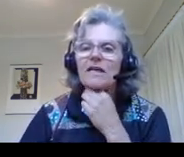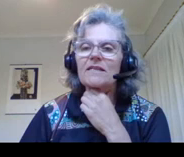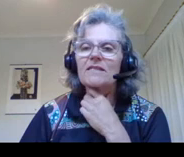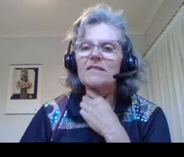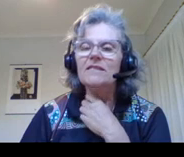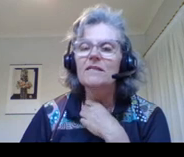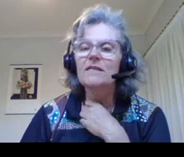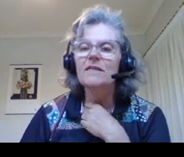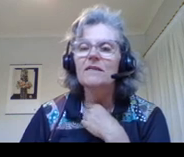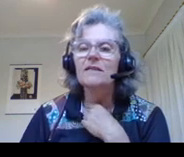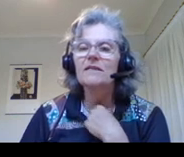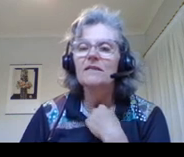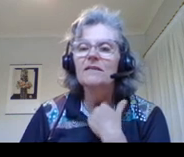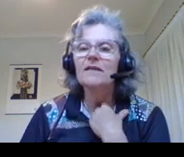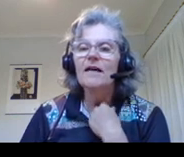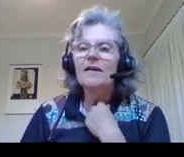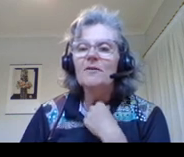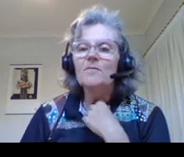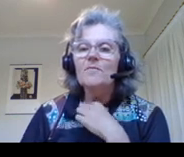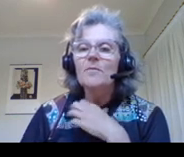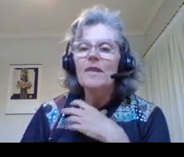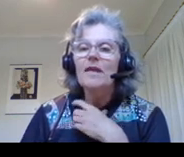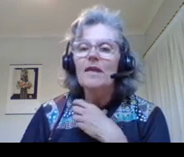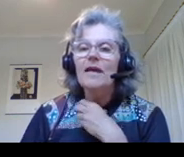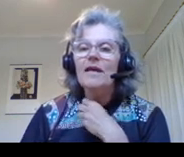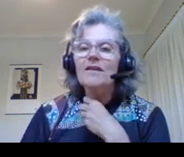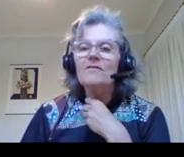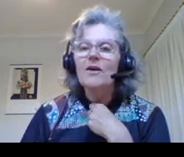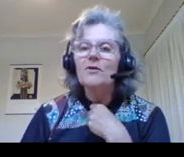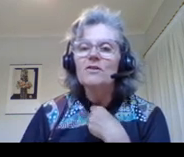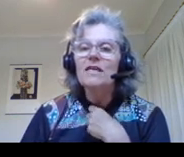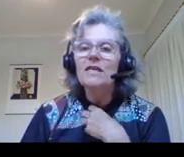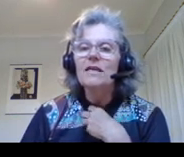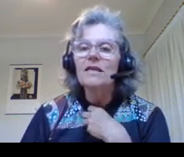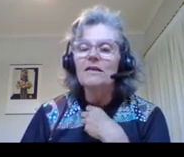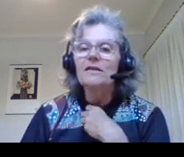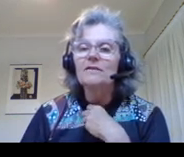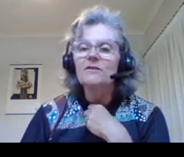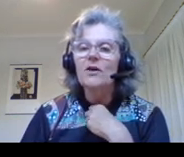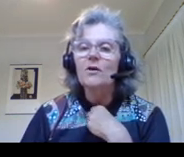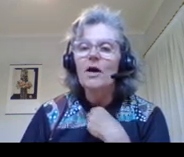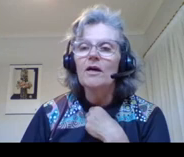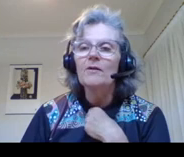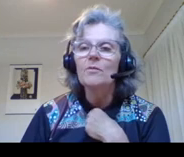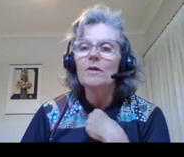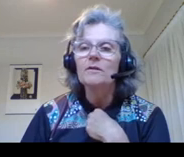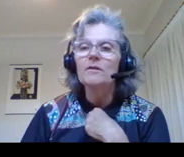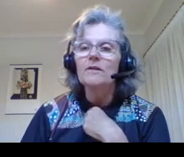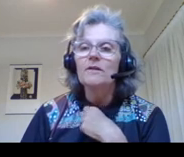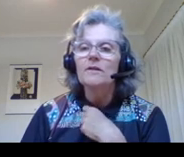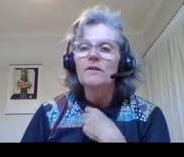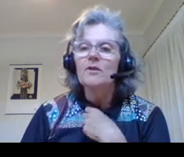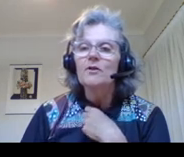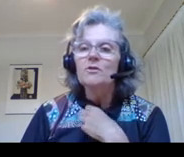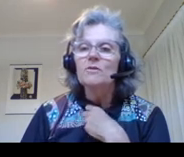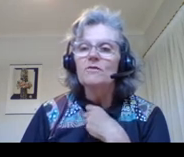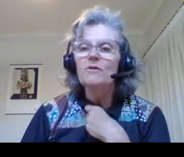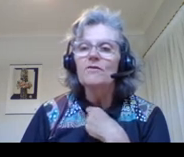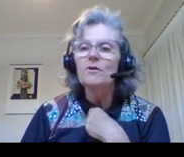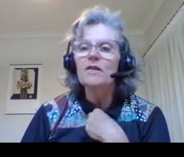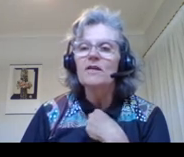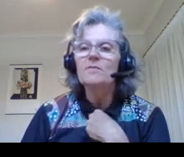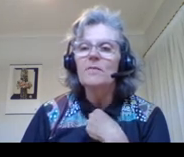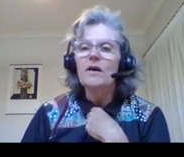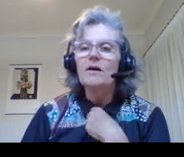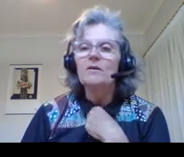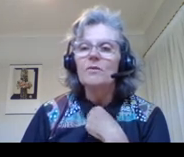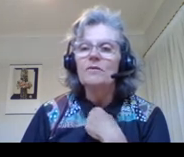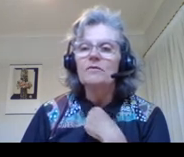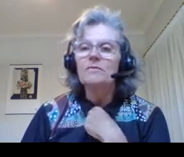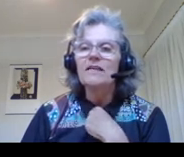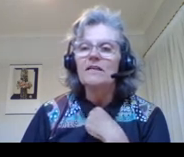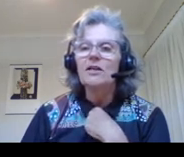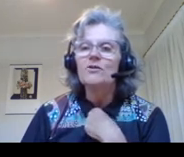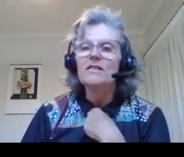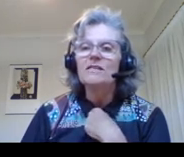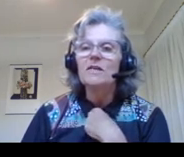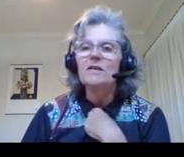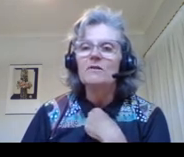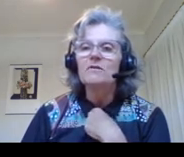us and voting so I will because we've got a few of them I’ll probably close this because